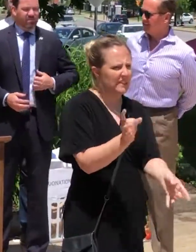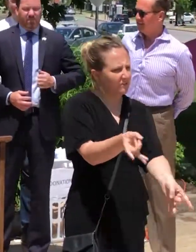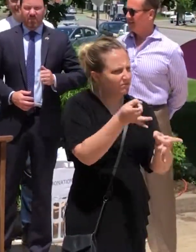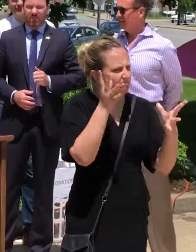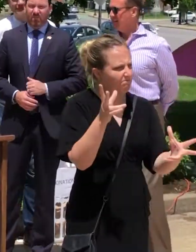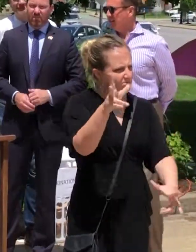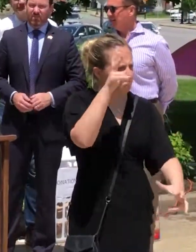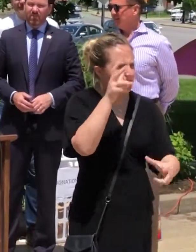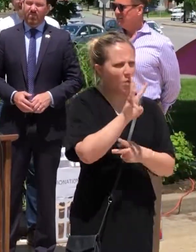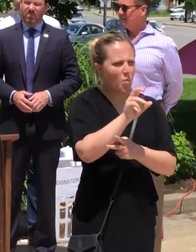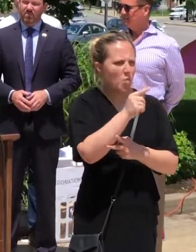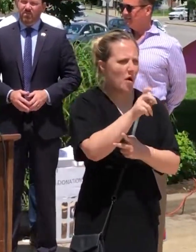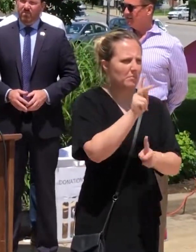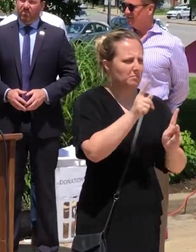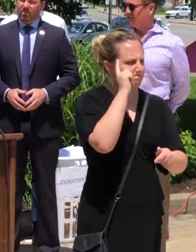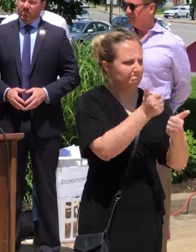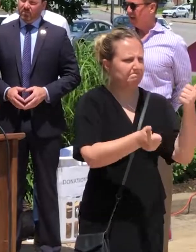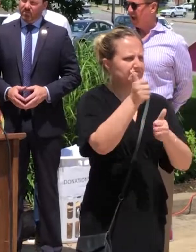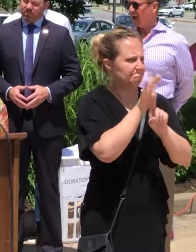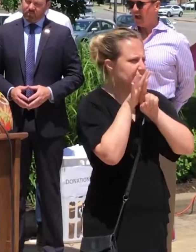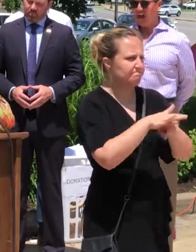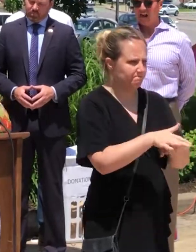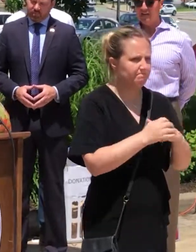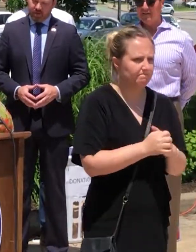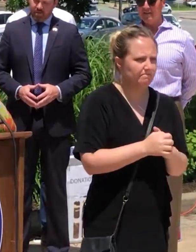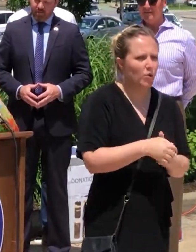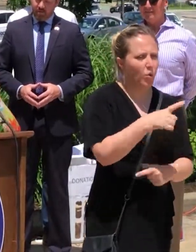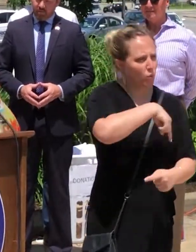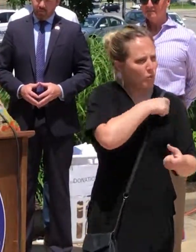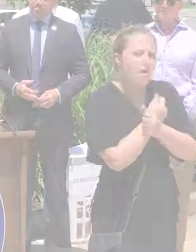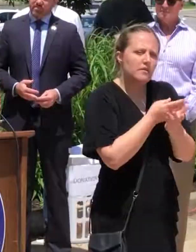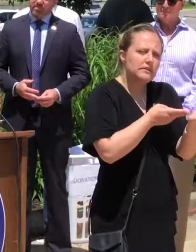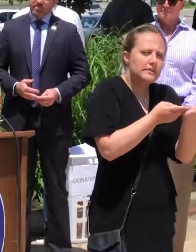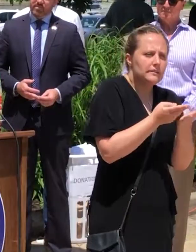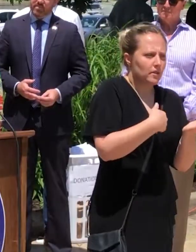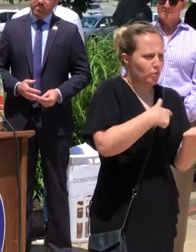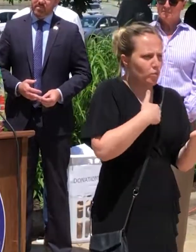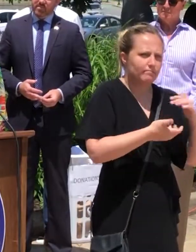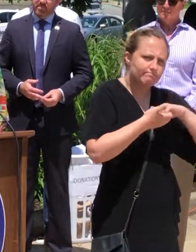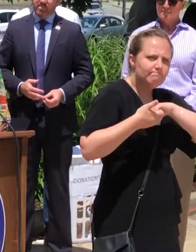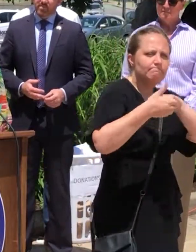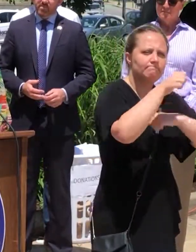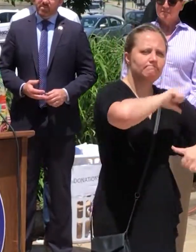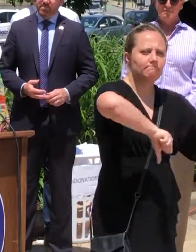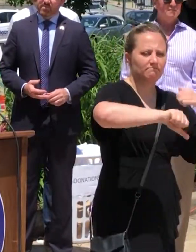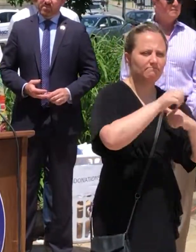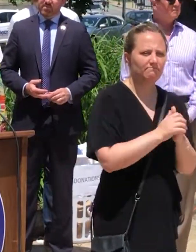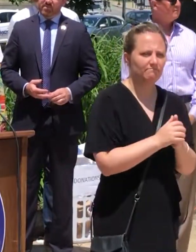and we stand to protect LGBTQ youth and transgender Americans. I wish you all a powerful and happy pride.